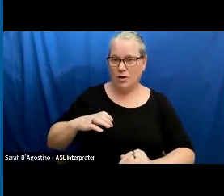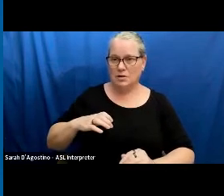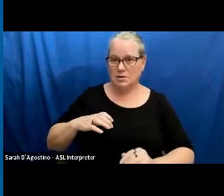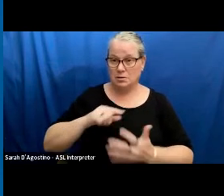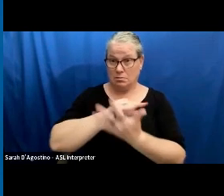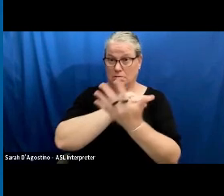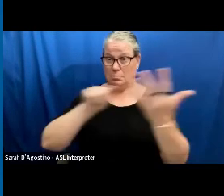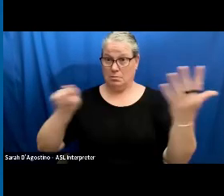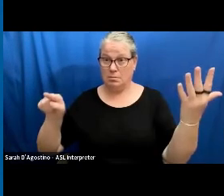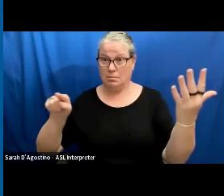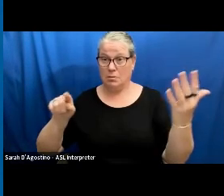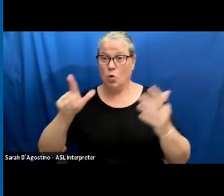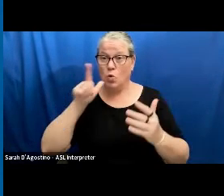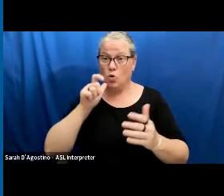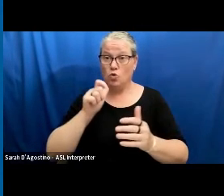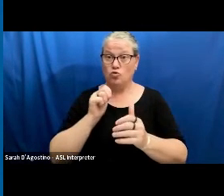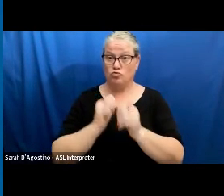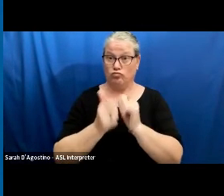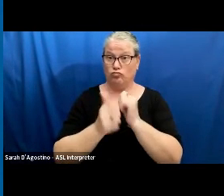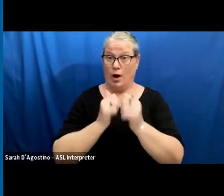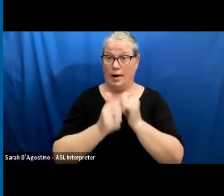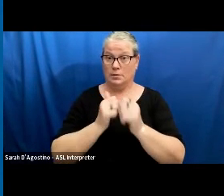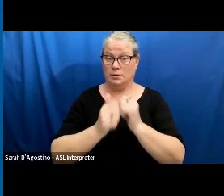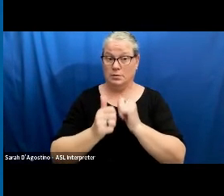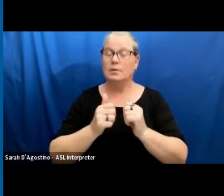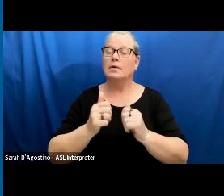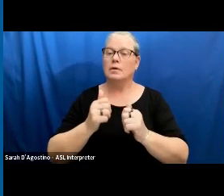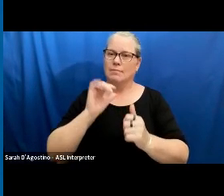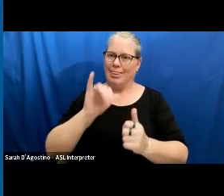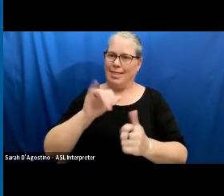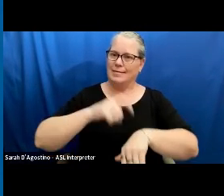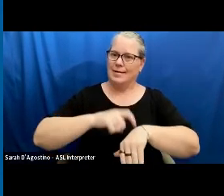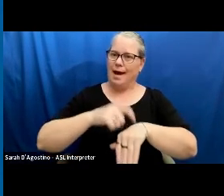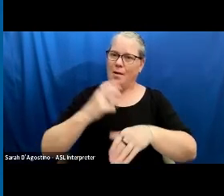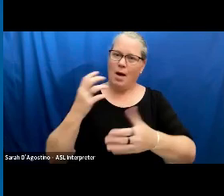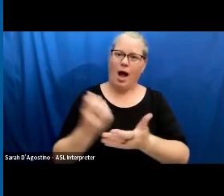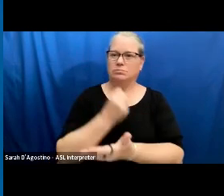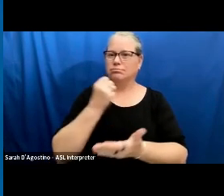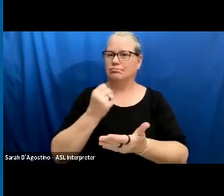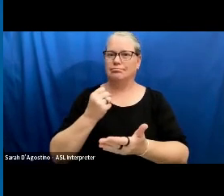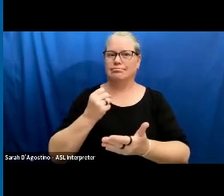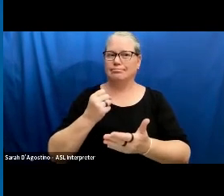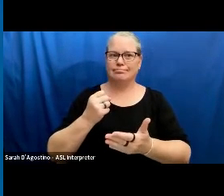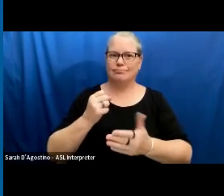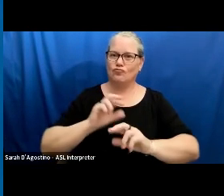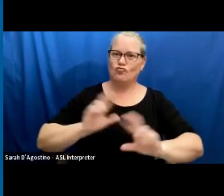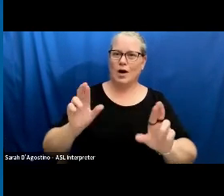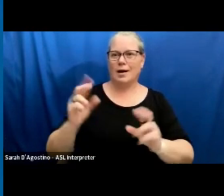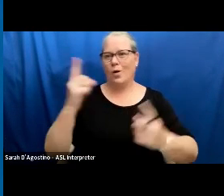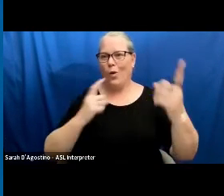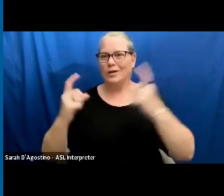answer questions about disability rights issues like competitive integrated employment